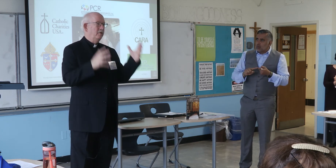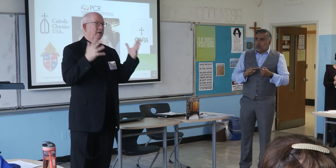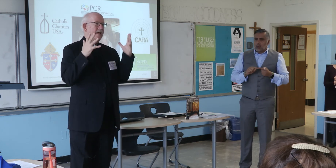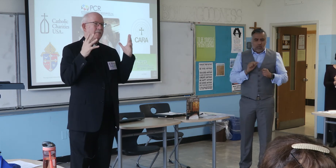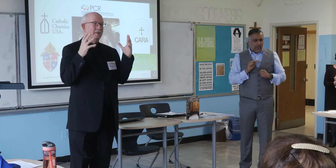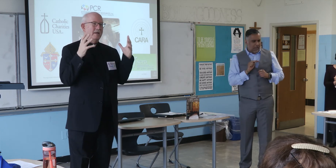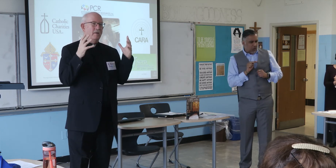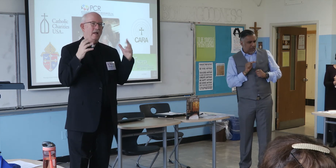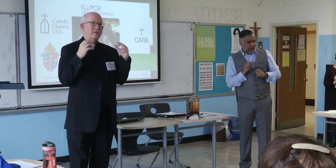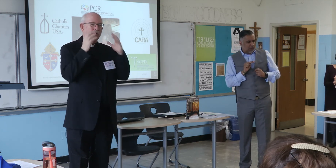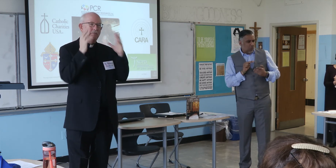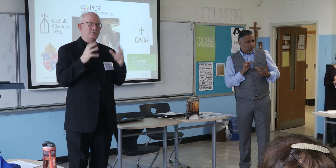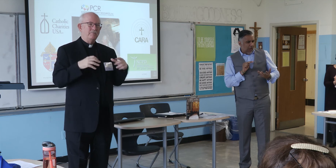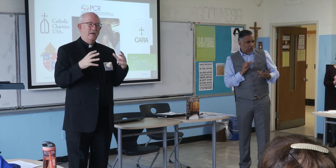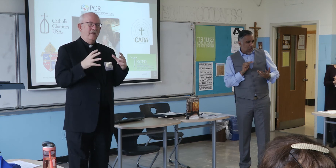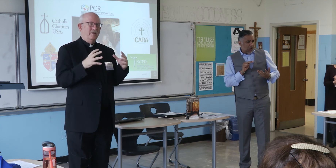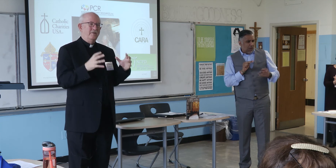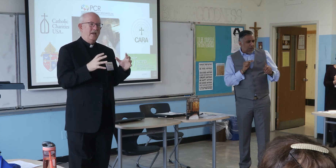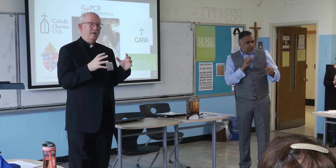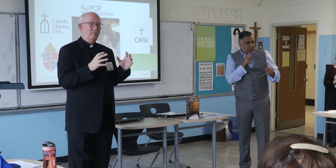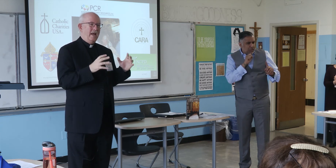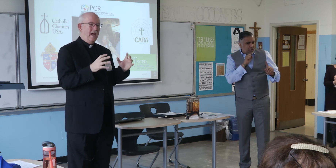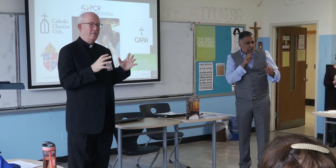looking at him, and I'm thinking, "well actually Bishop, the data we have,